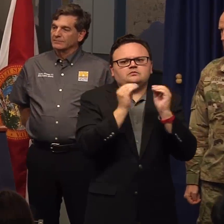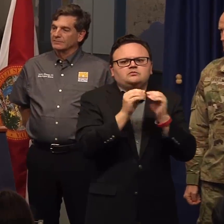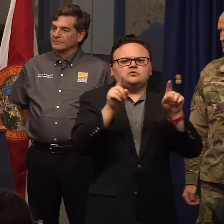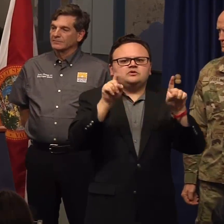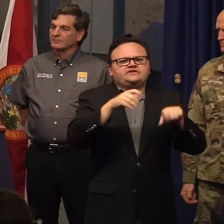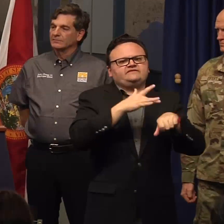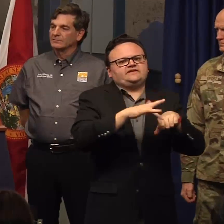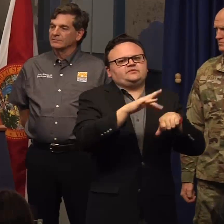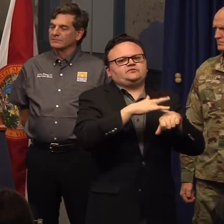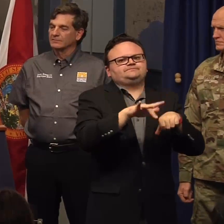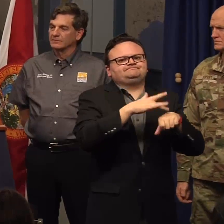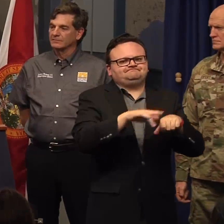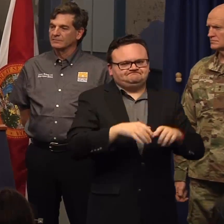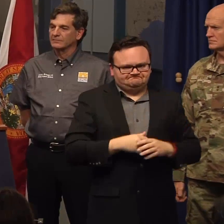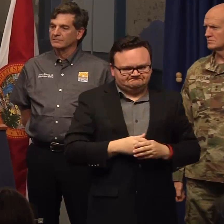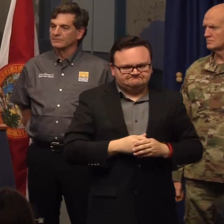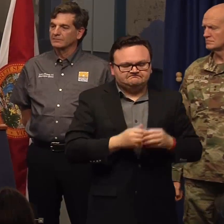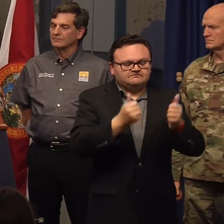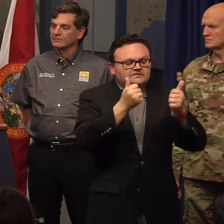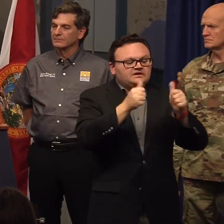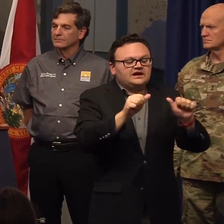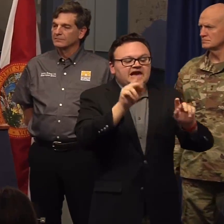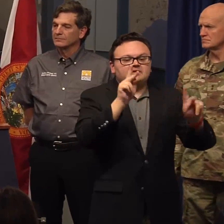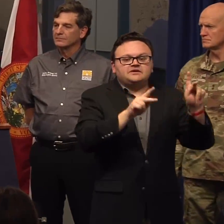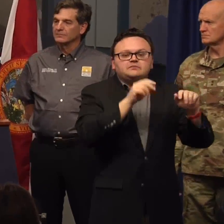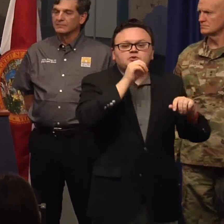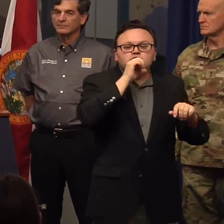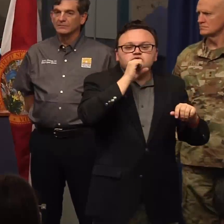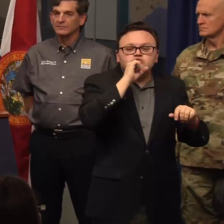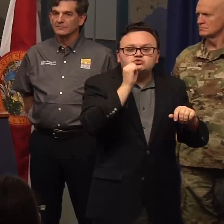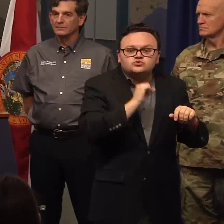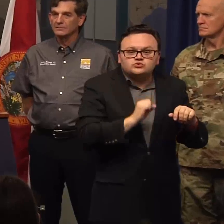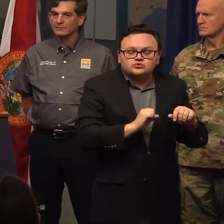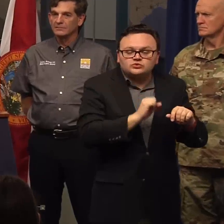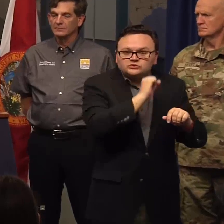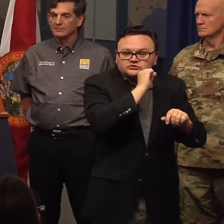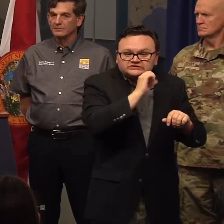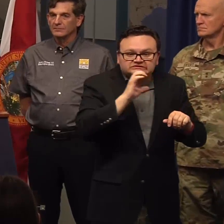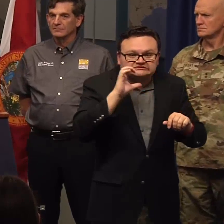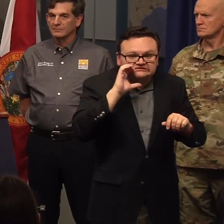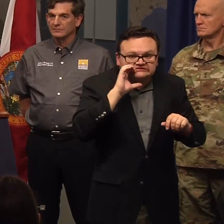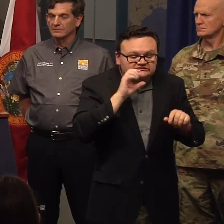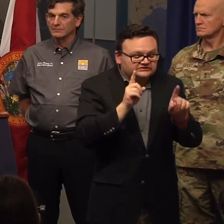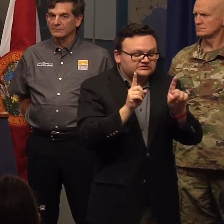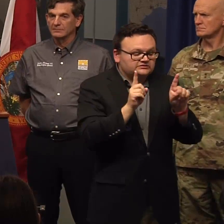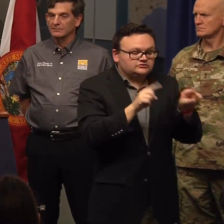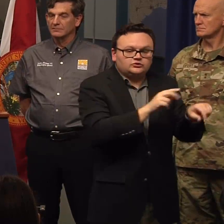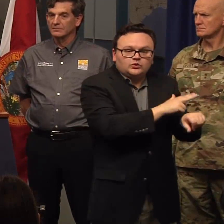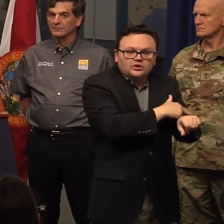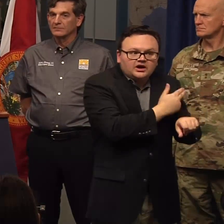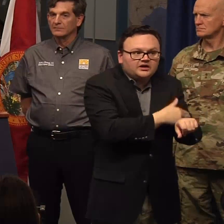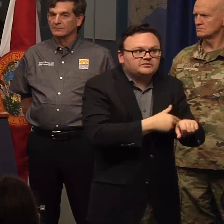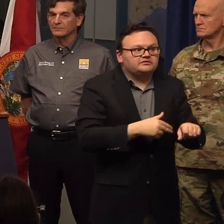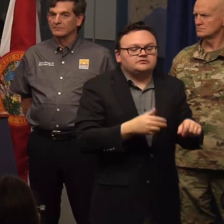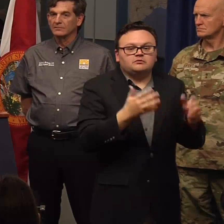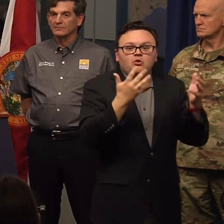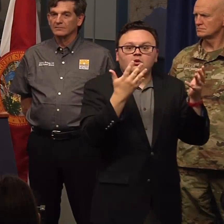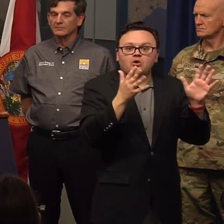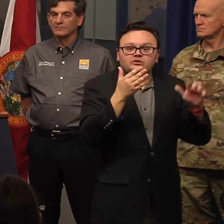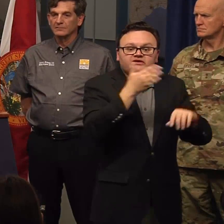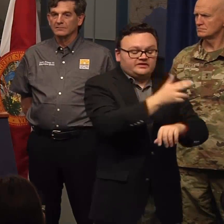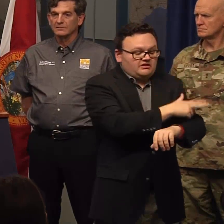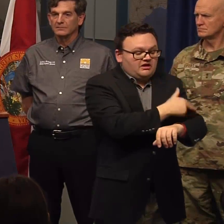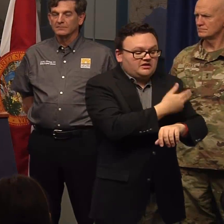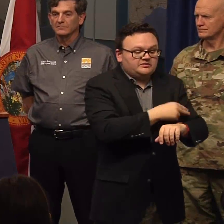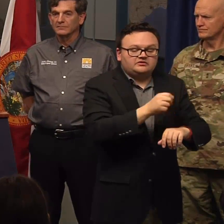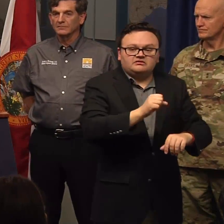OUT INCREASED REINFORCEMENT